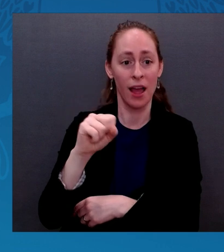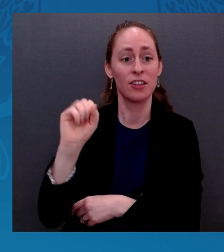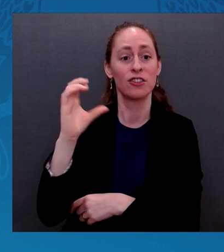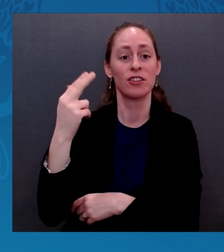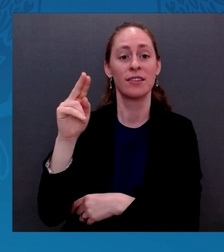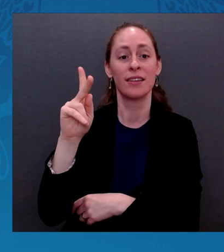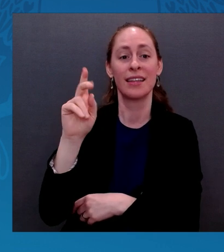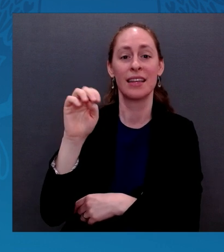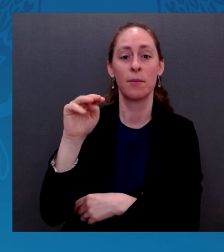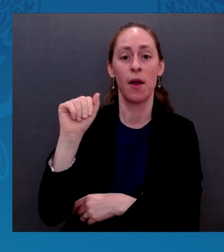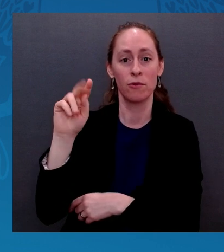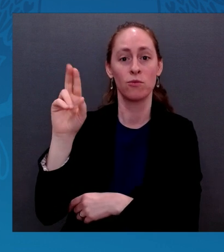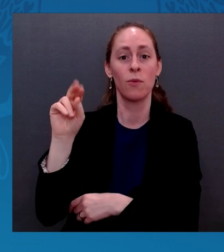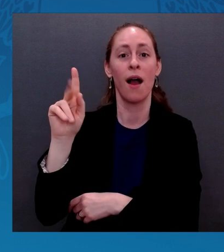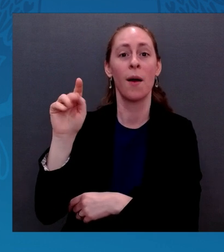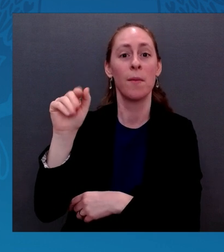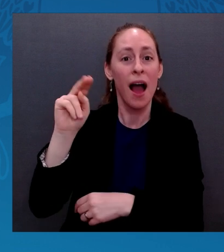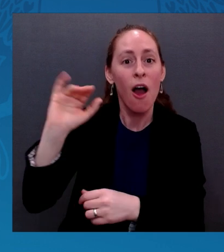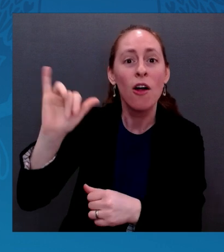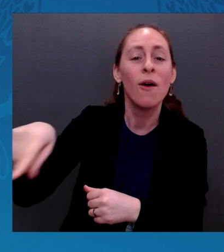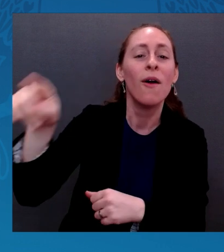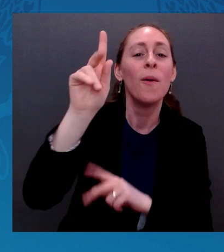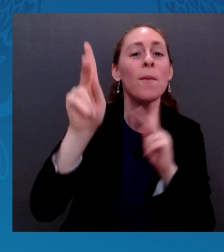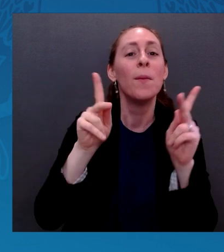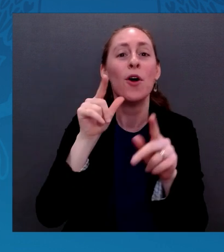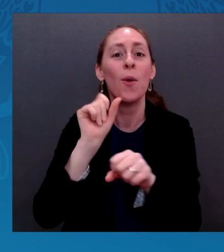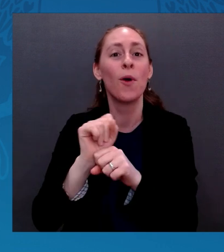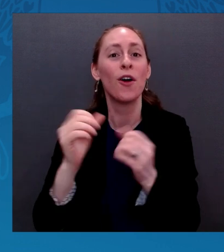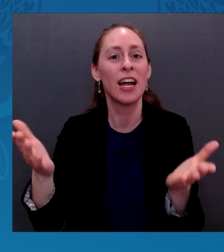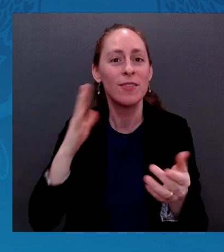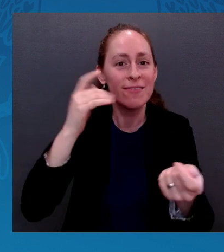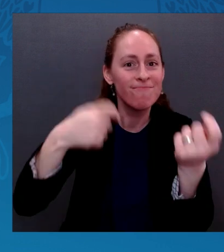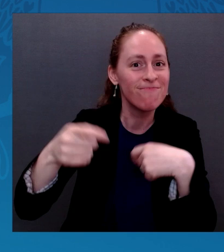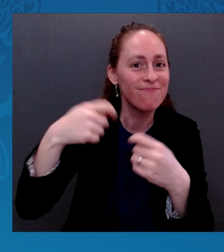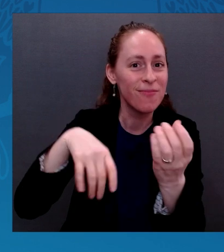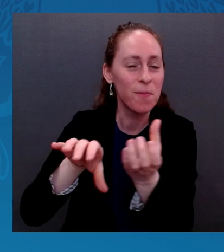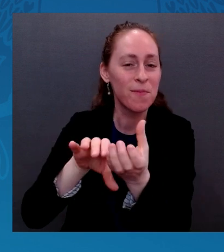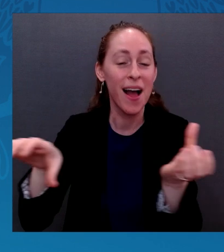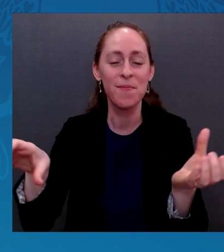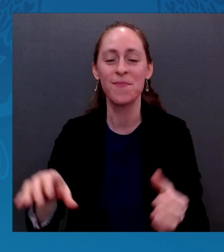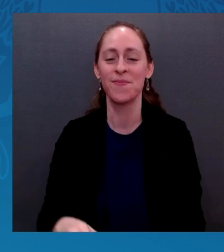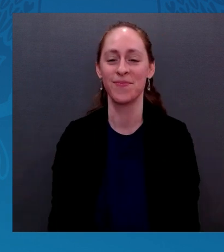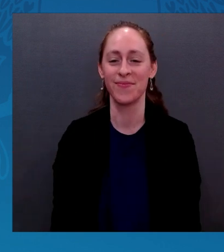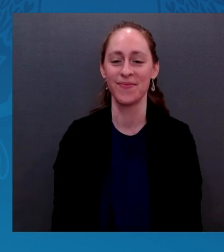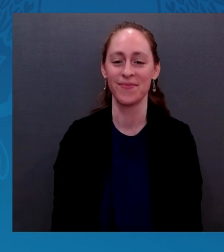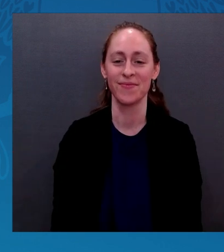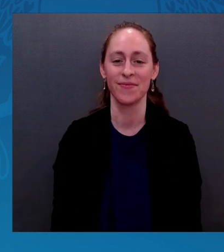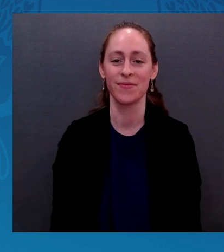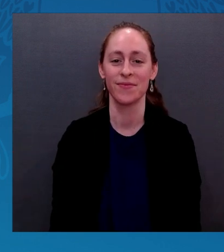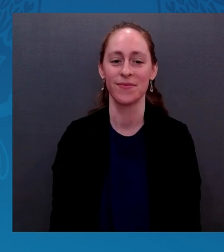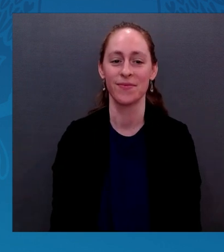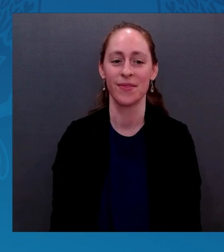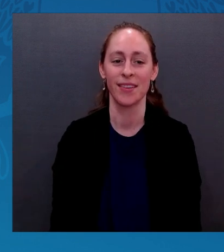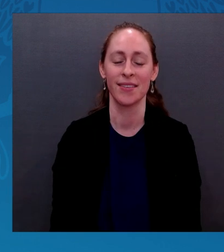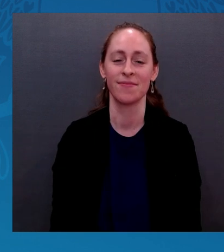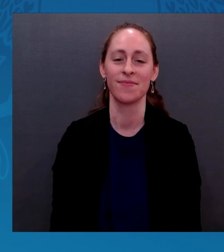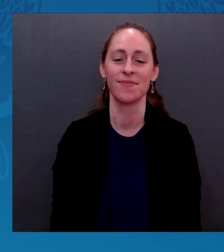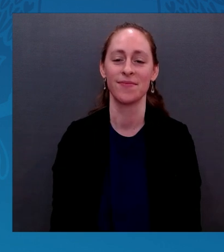members of council along his side and mitigating one of the state's greatest pre-pandemic emergent challenges.